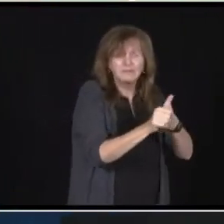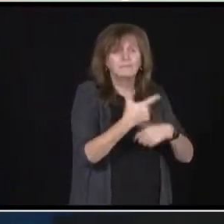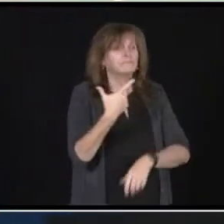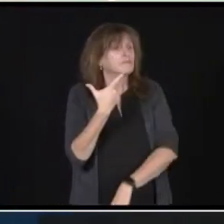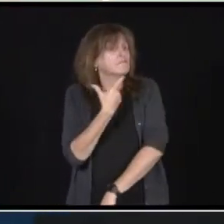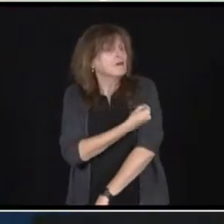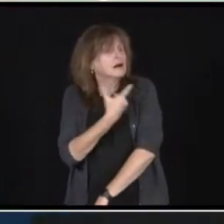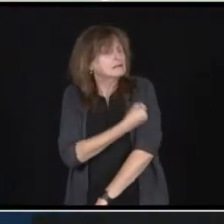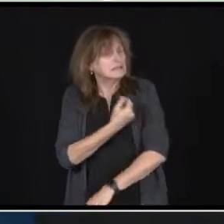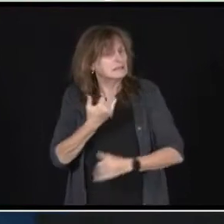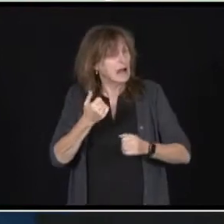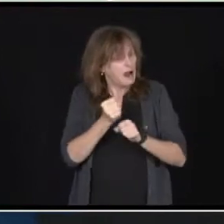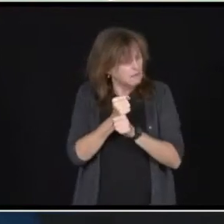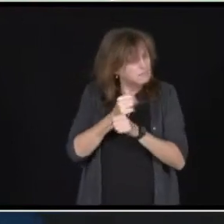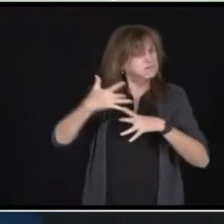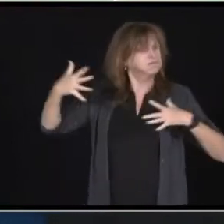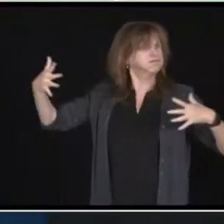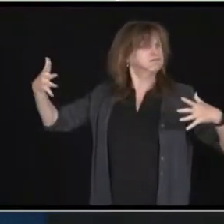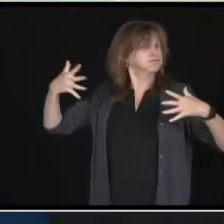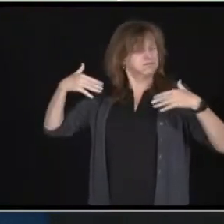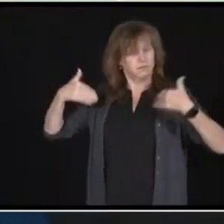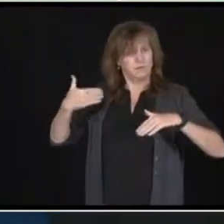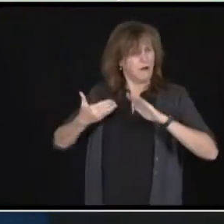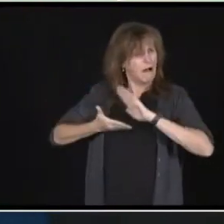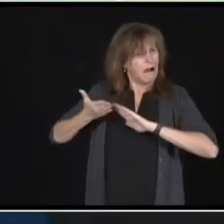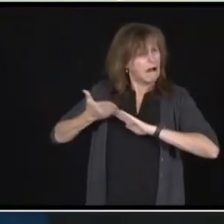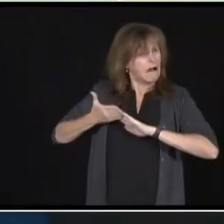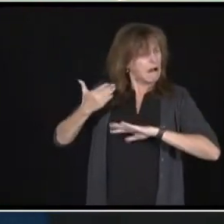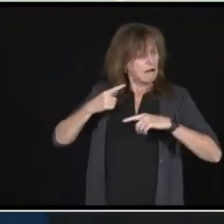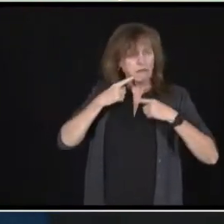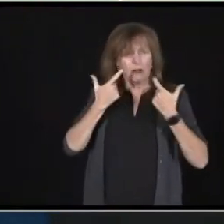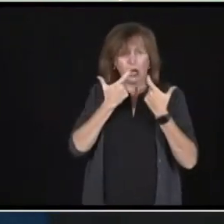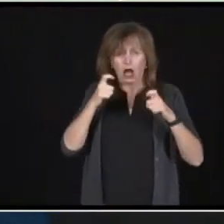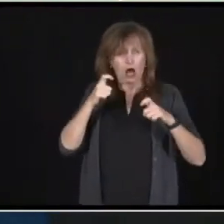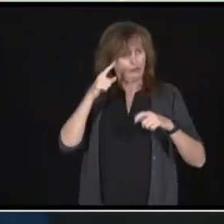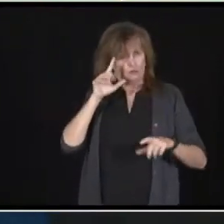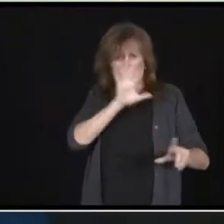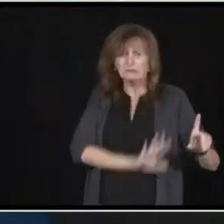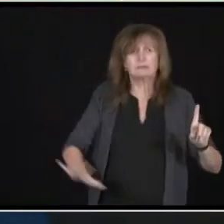surgery backlogs and deliver the largest flu shot campaign this province has ever seen.